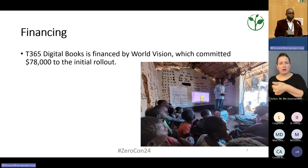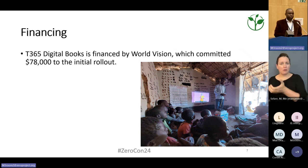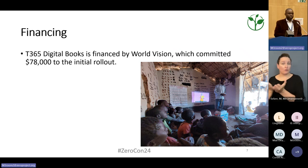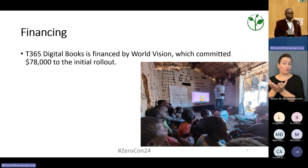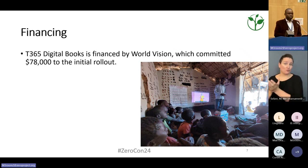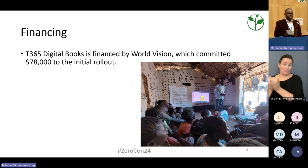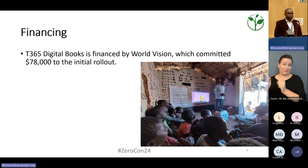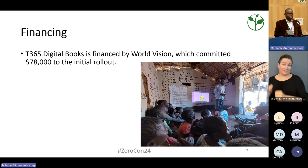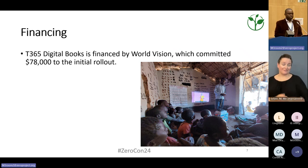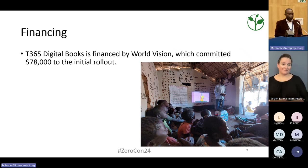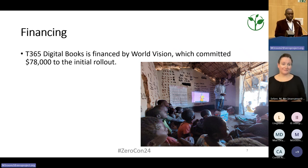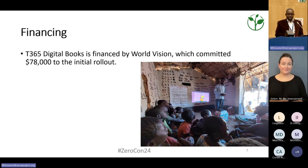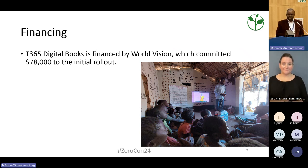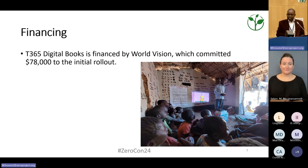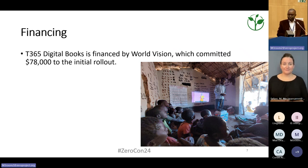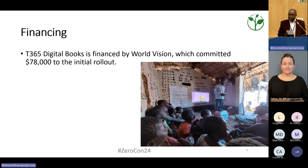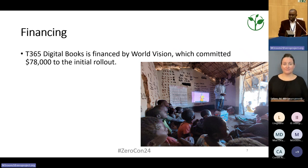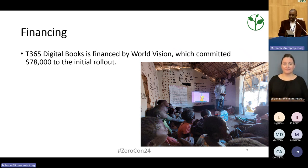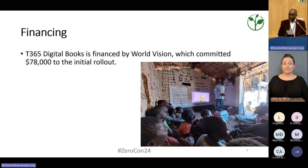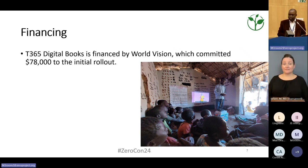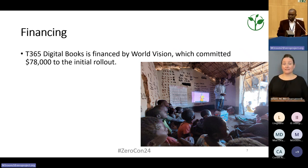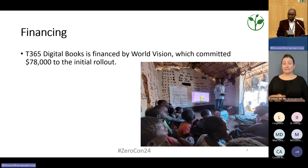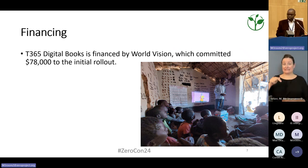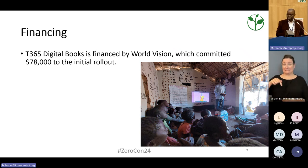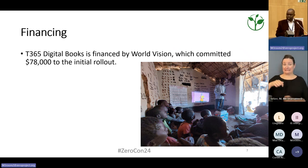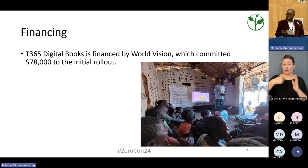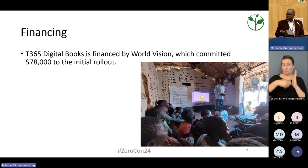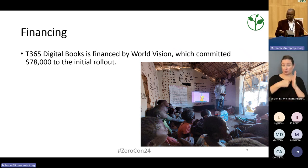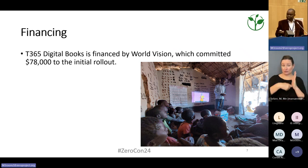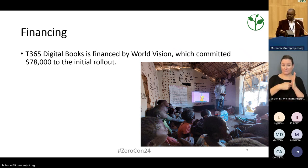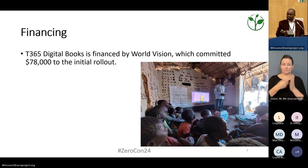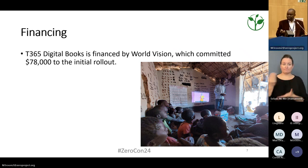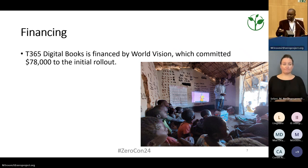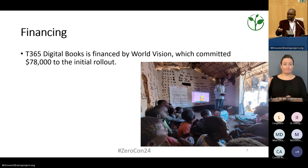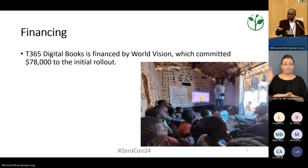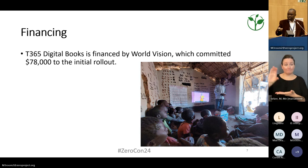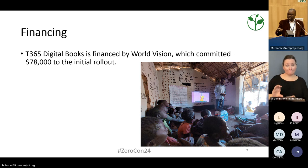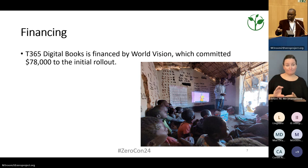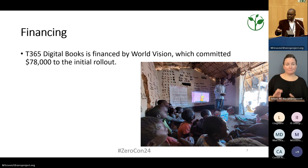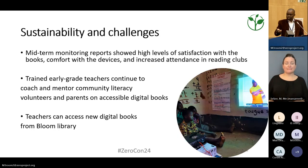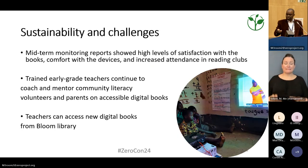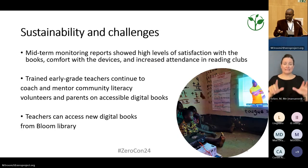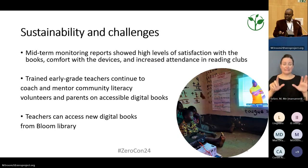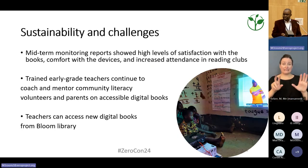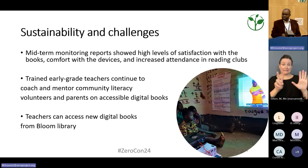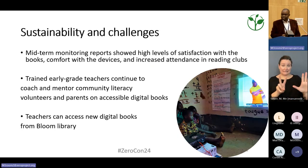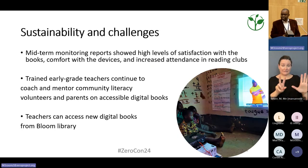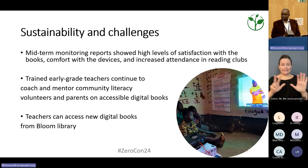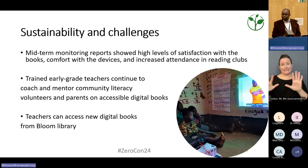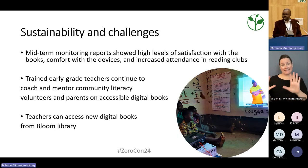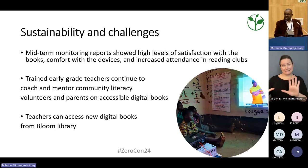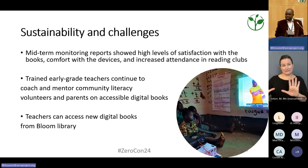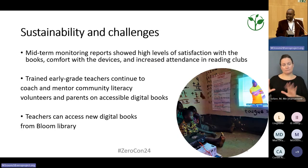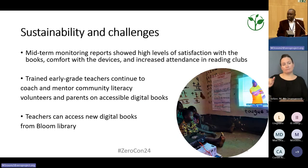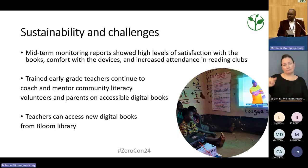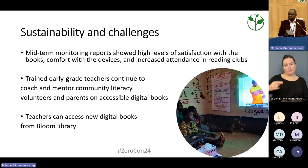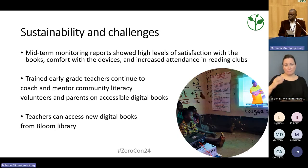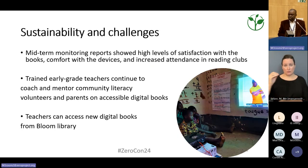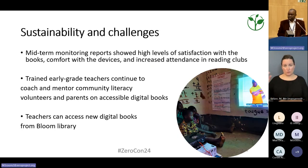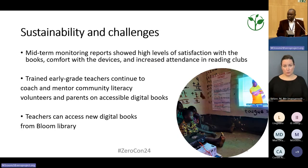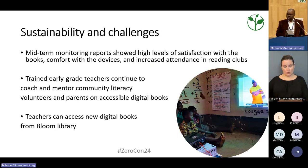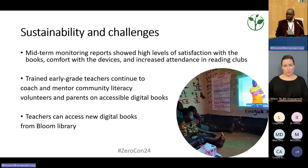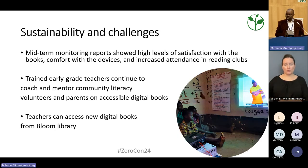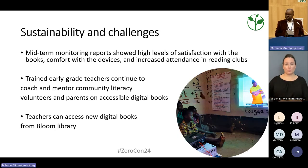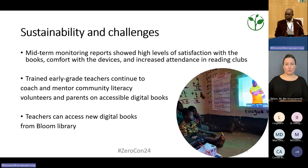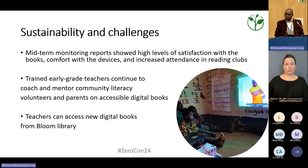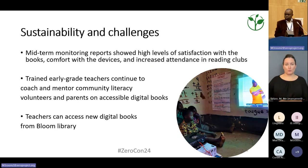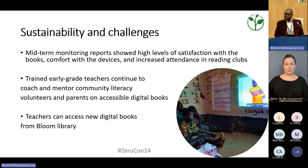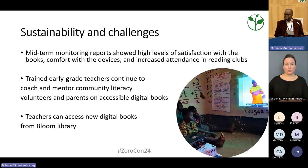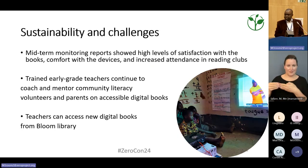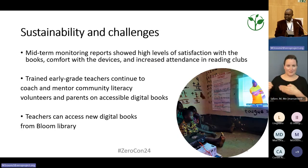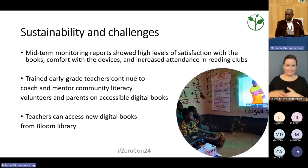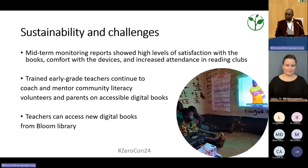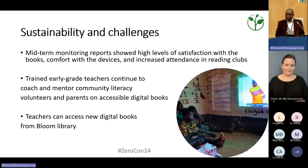this project was $78,000. And the sustainability is there because when we collected data, we had